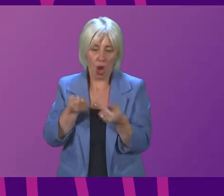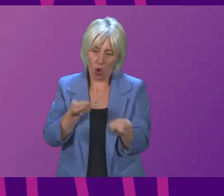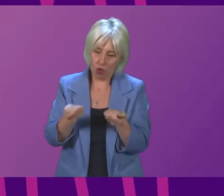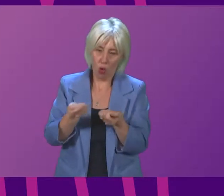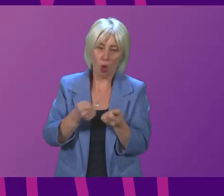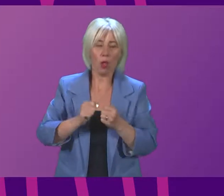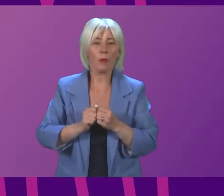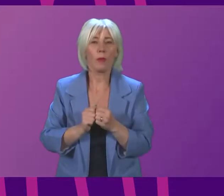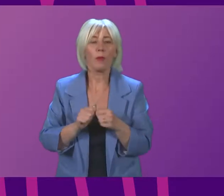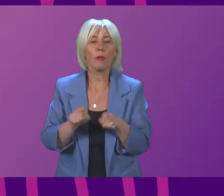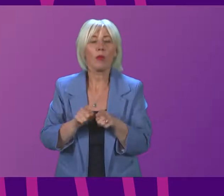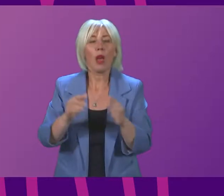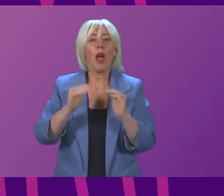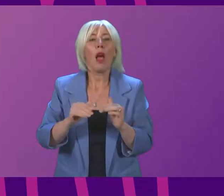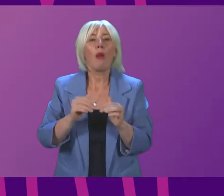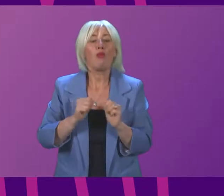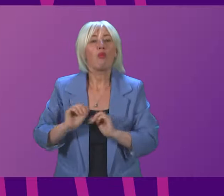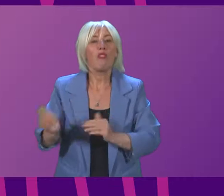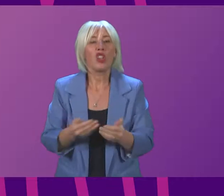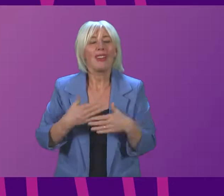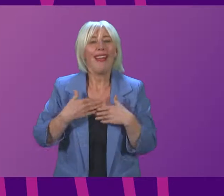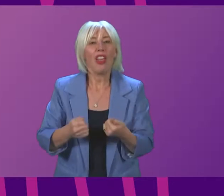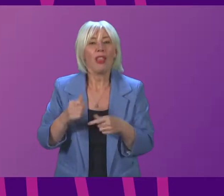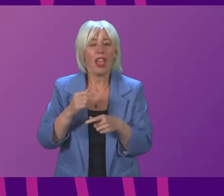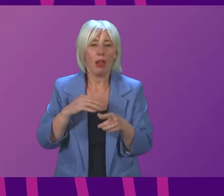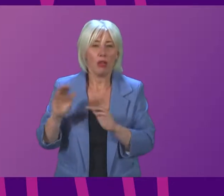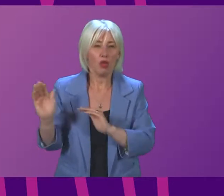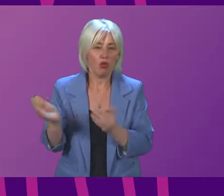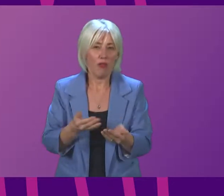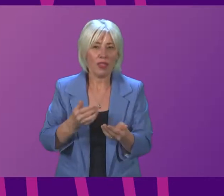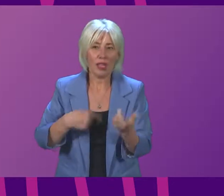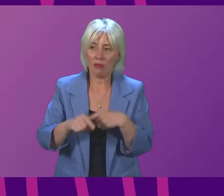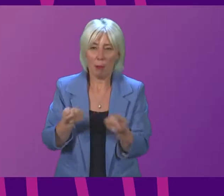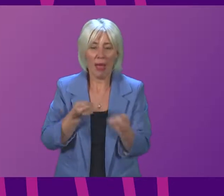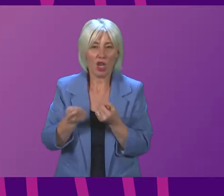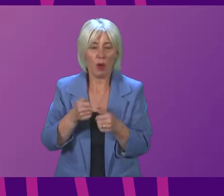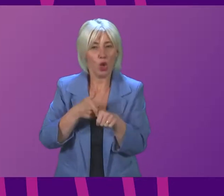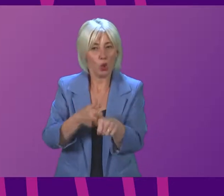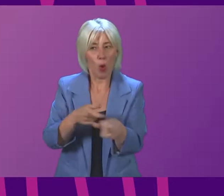the provision of healthcare services, including the management and support of staff; the delivery